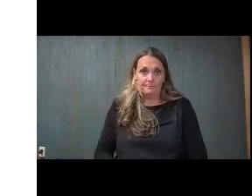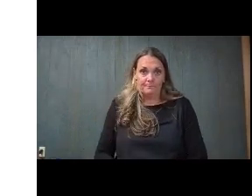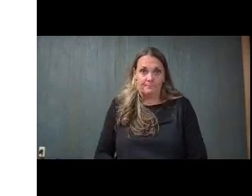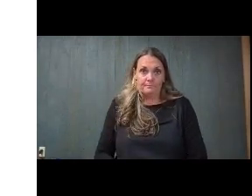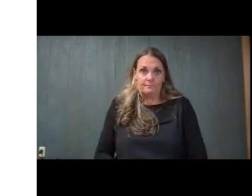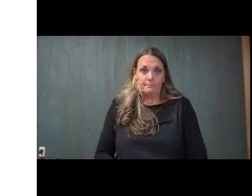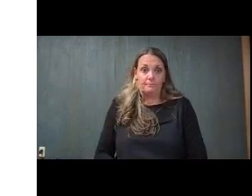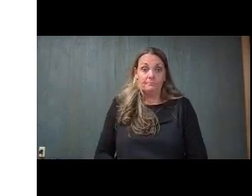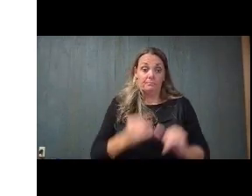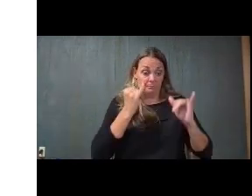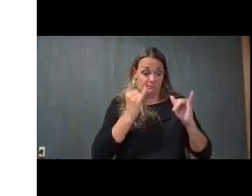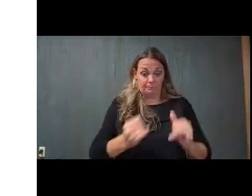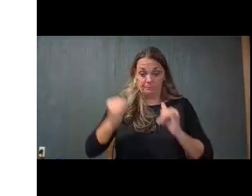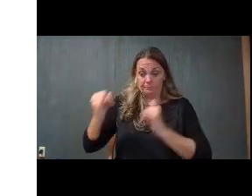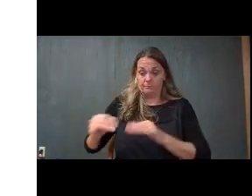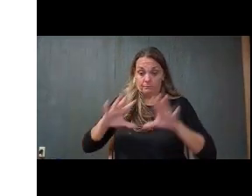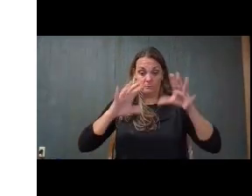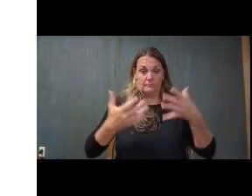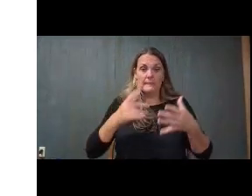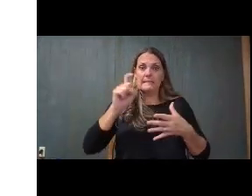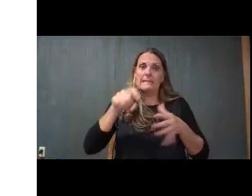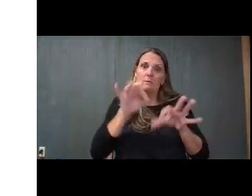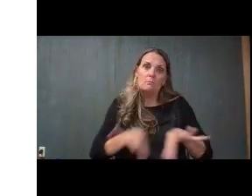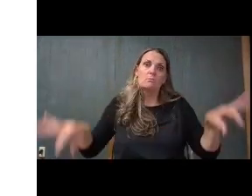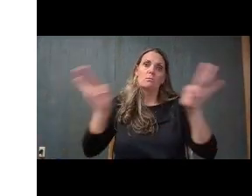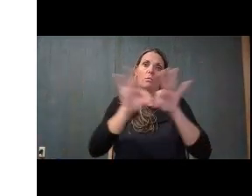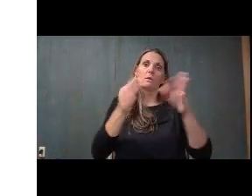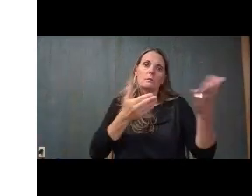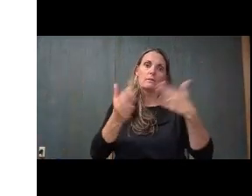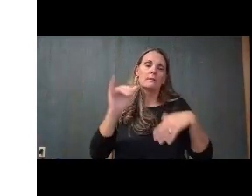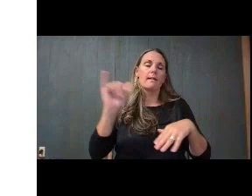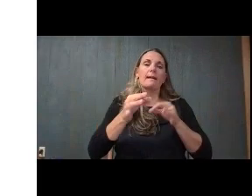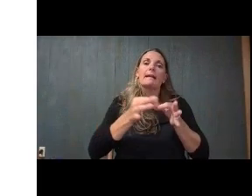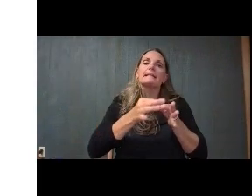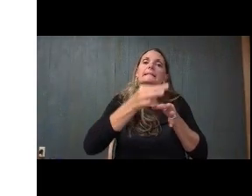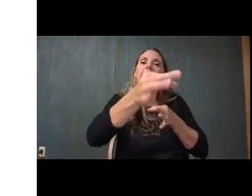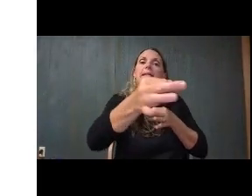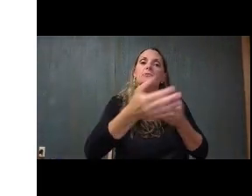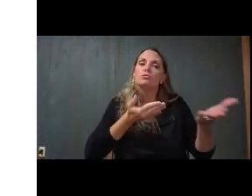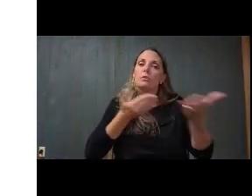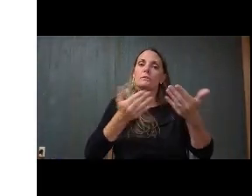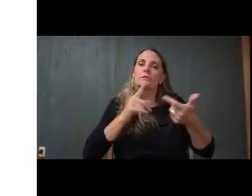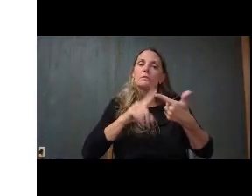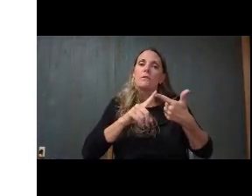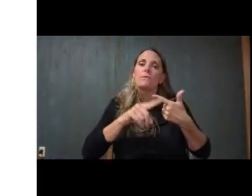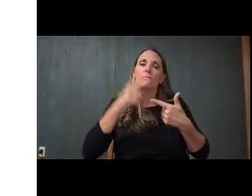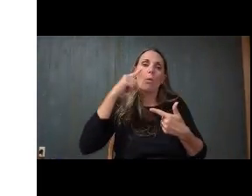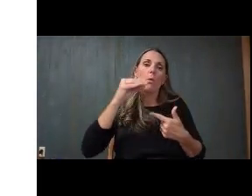Individuals needing important services, such as extended services through a home and community